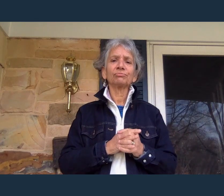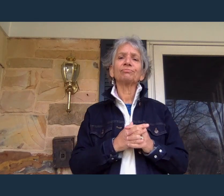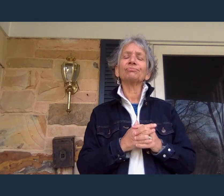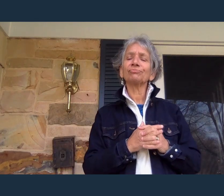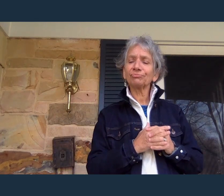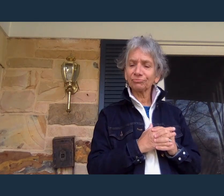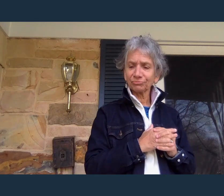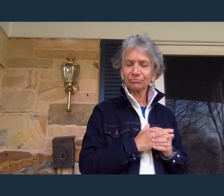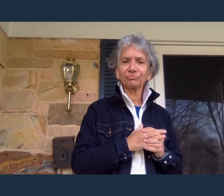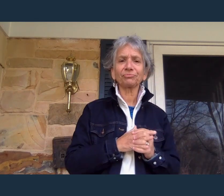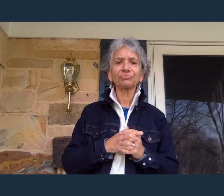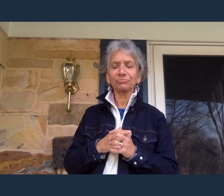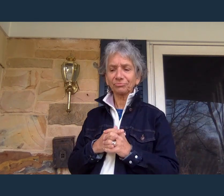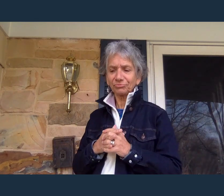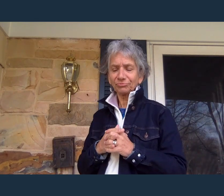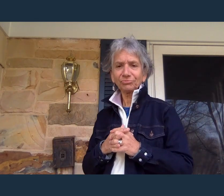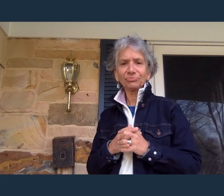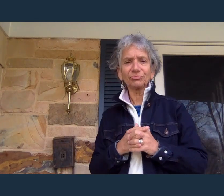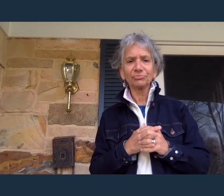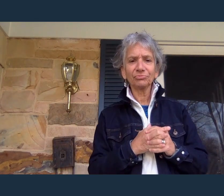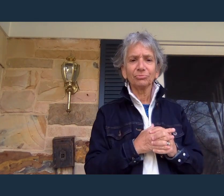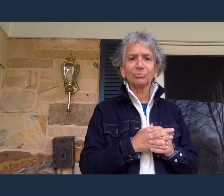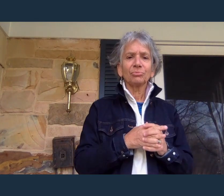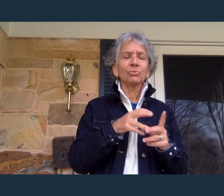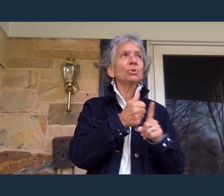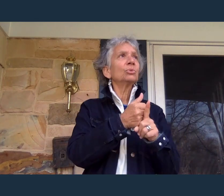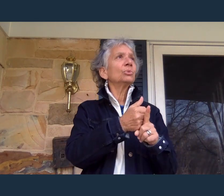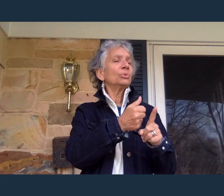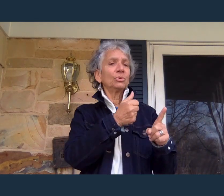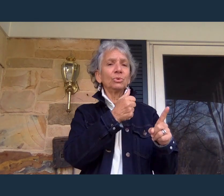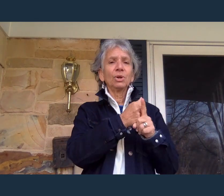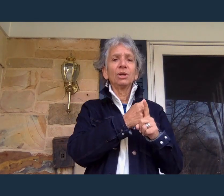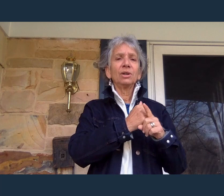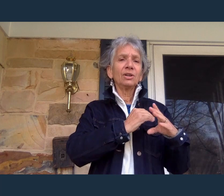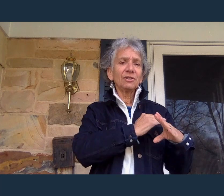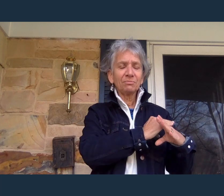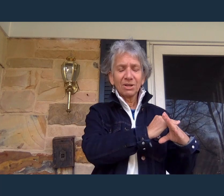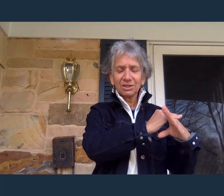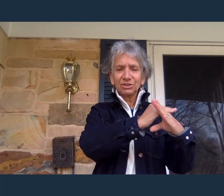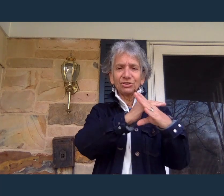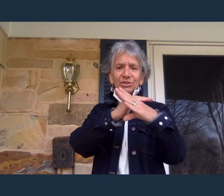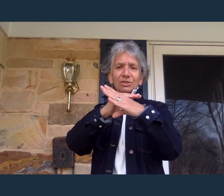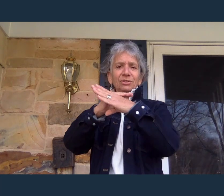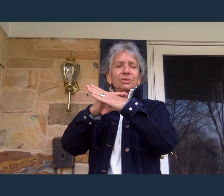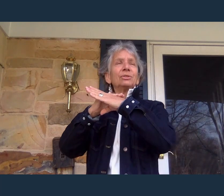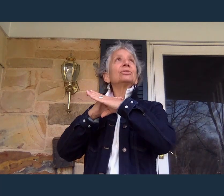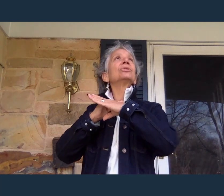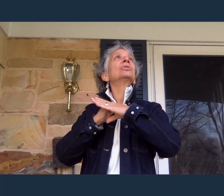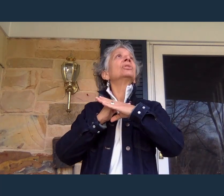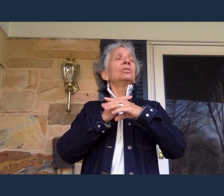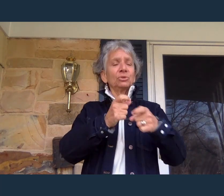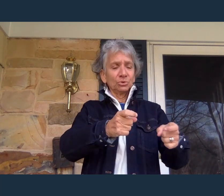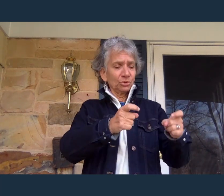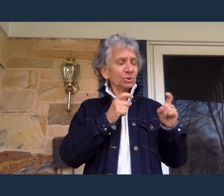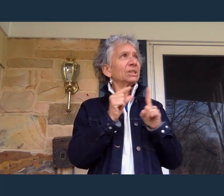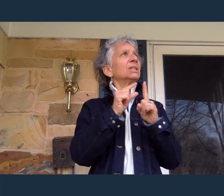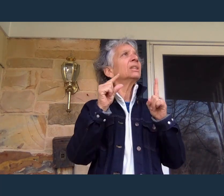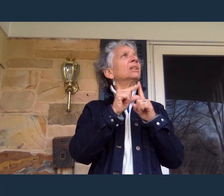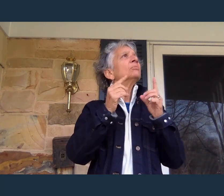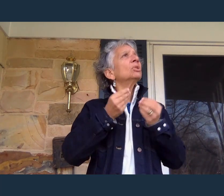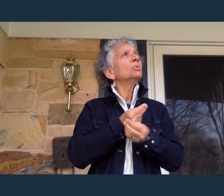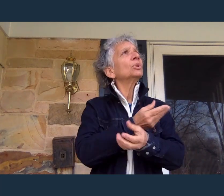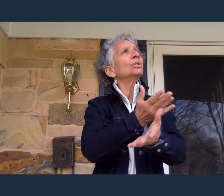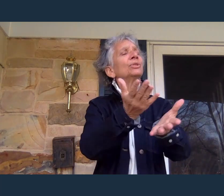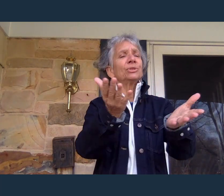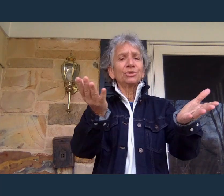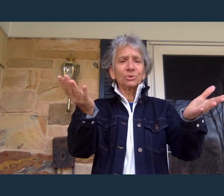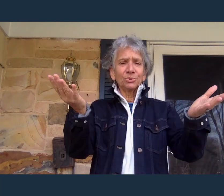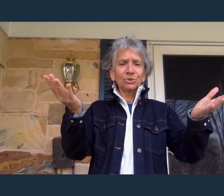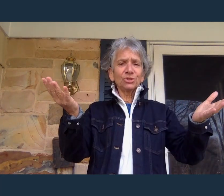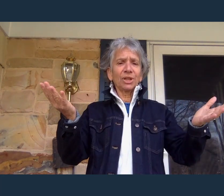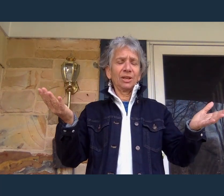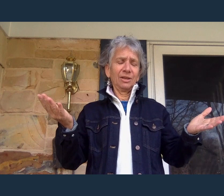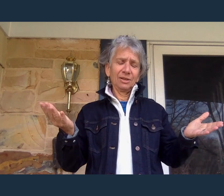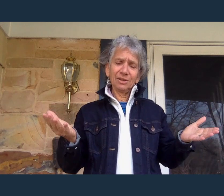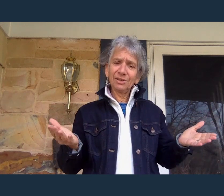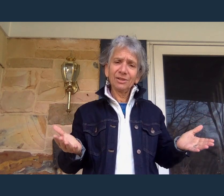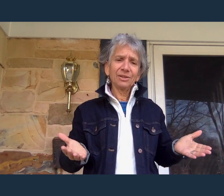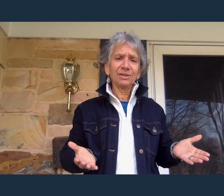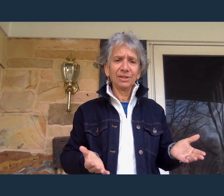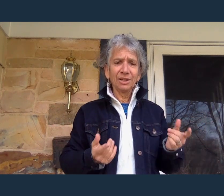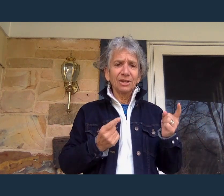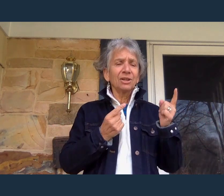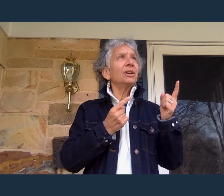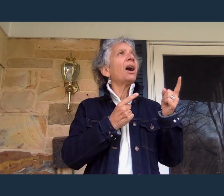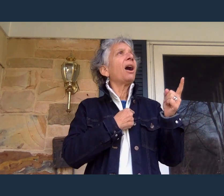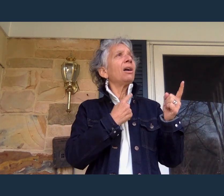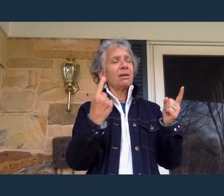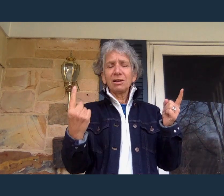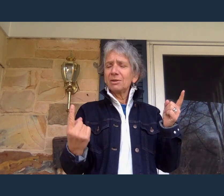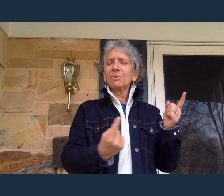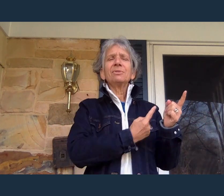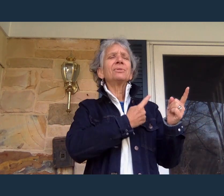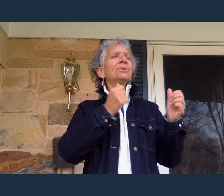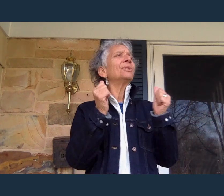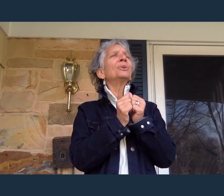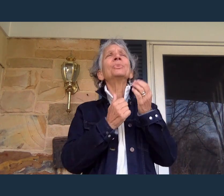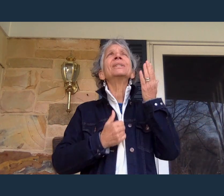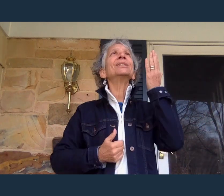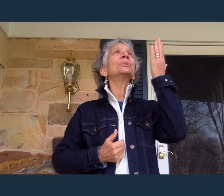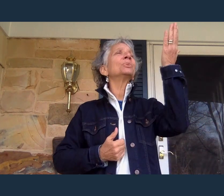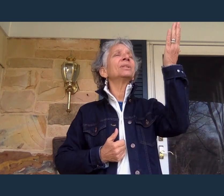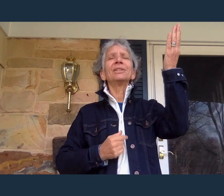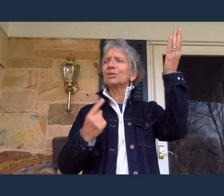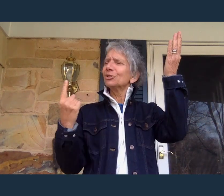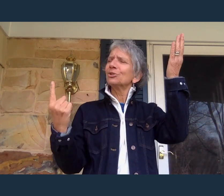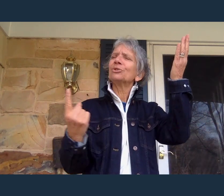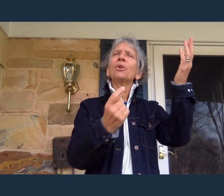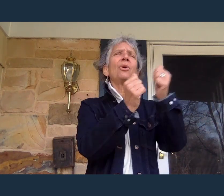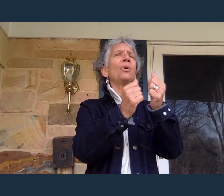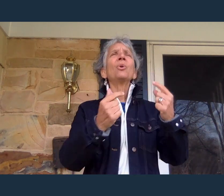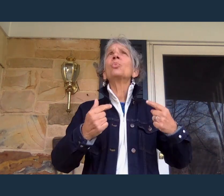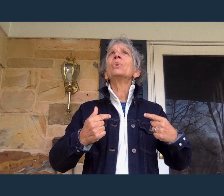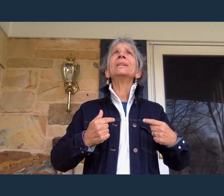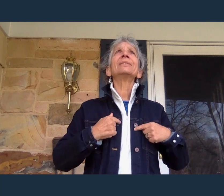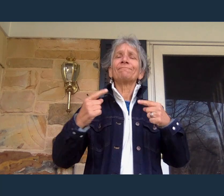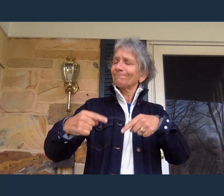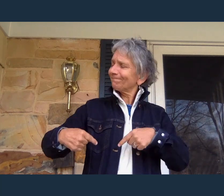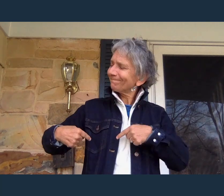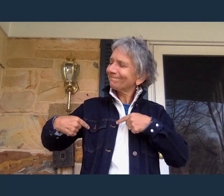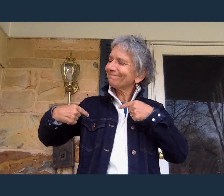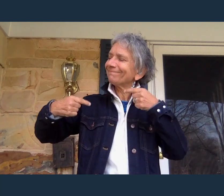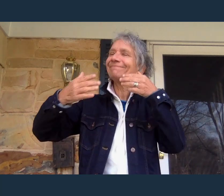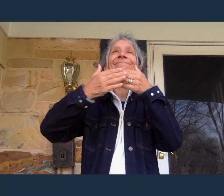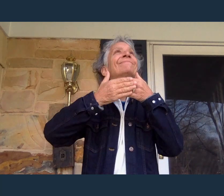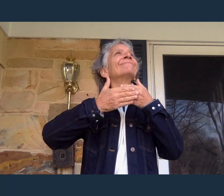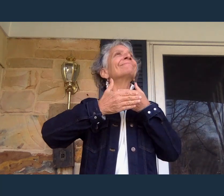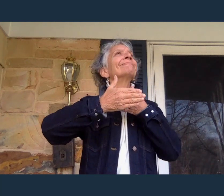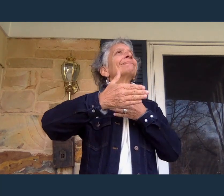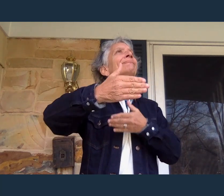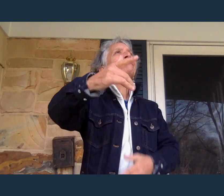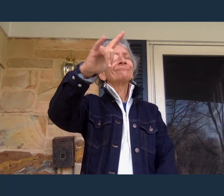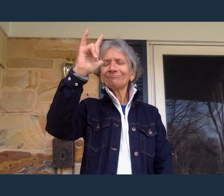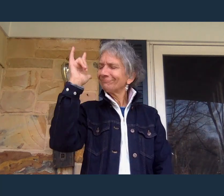You are my wisdom, You are my true word I ever with You, and You with me Lord